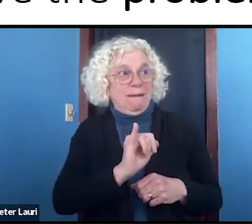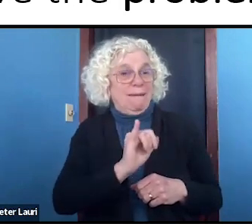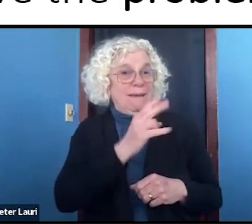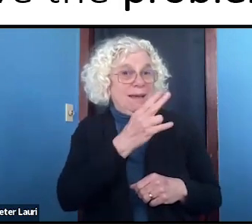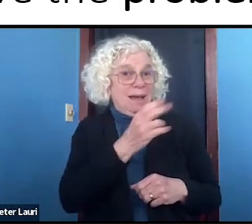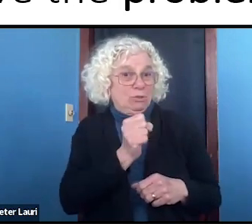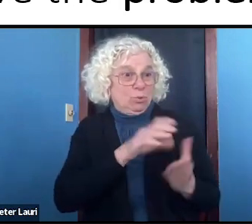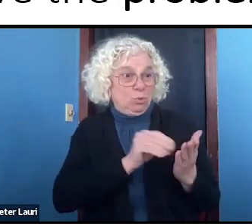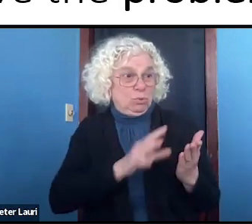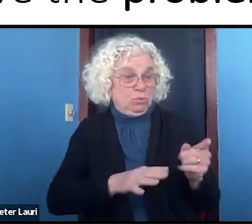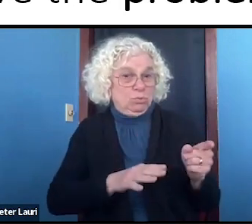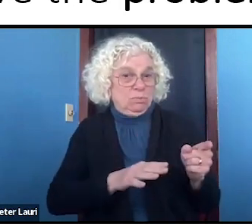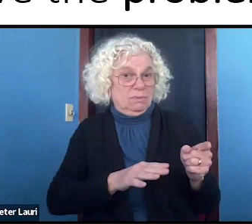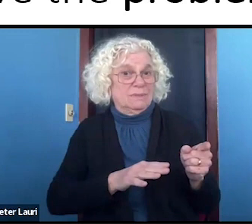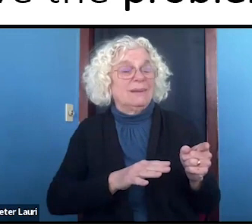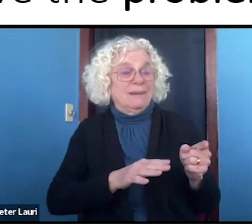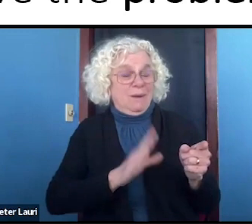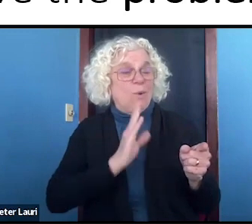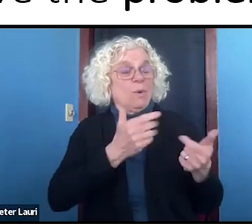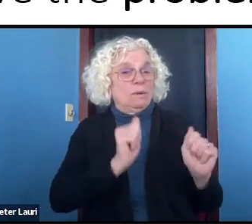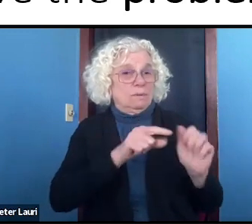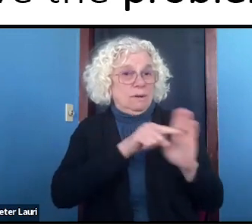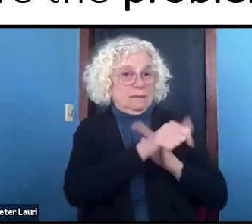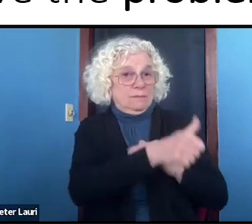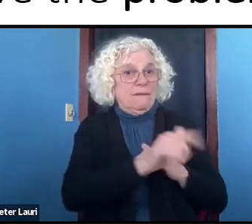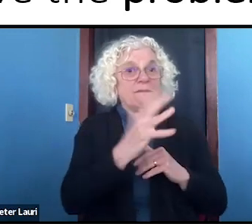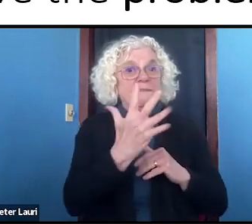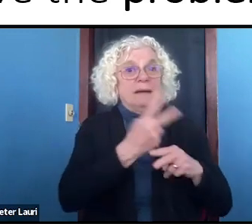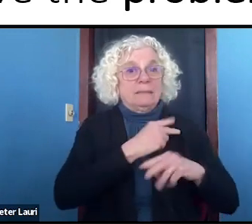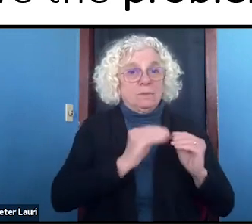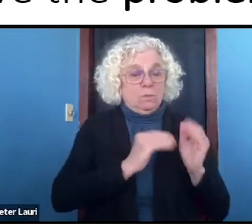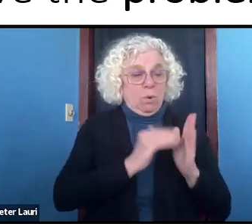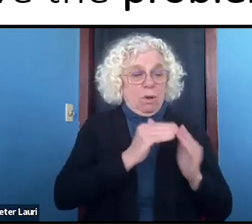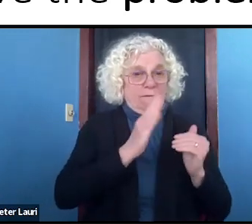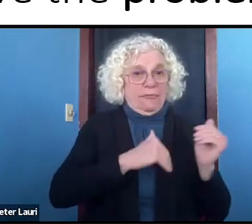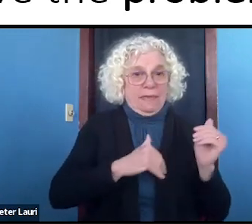more likely to attempt suicide than their heterosexual counterparts.